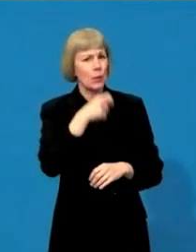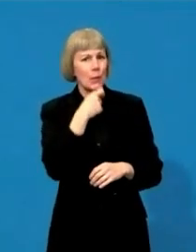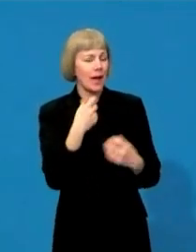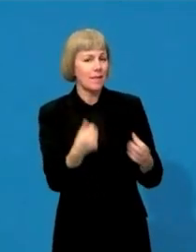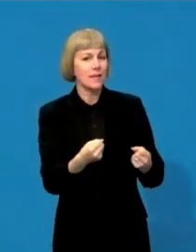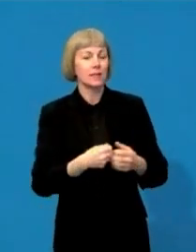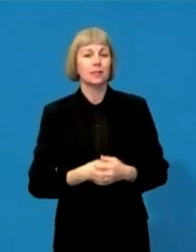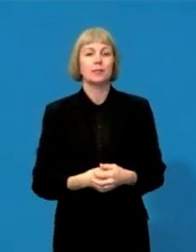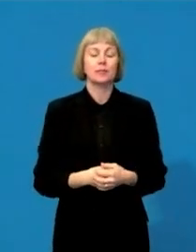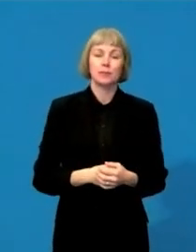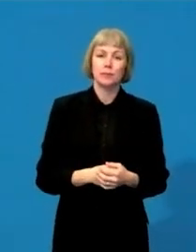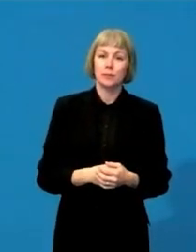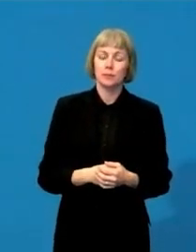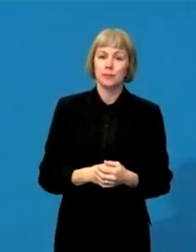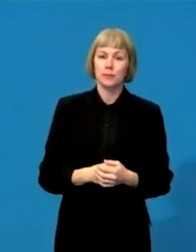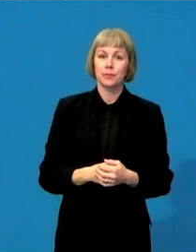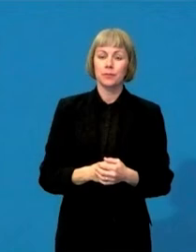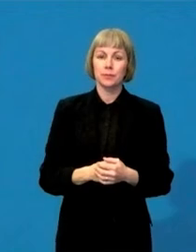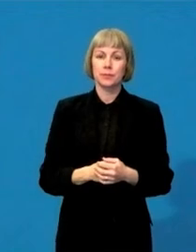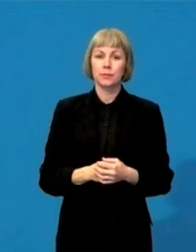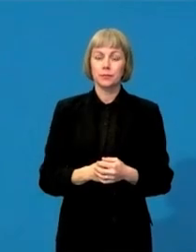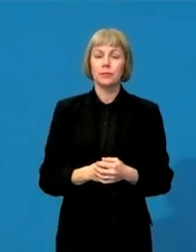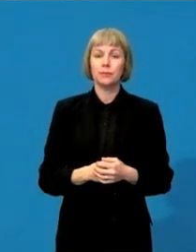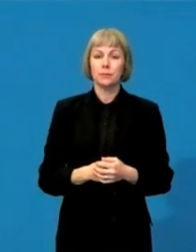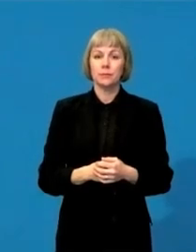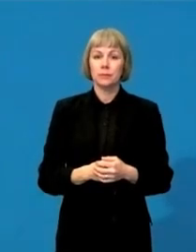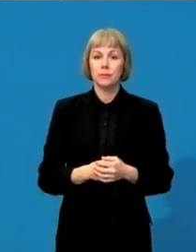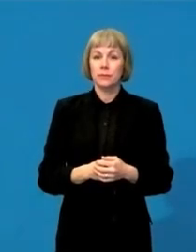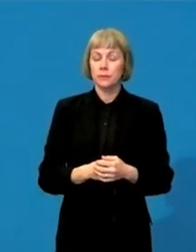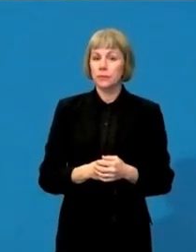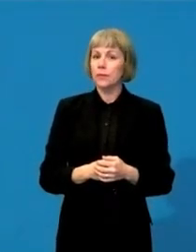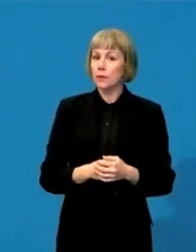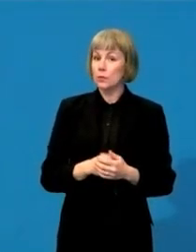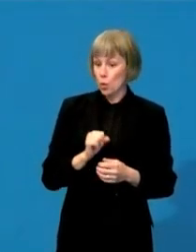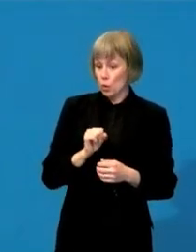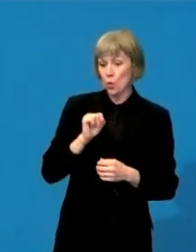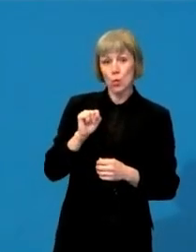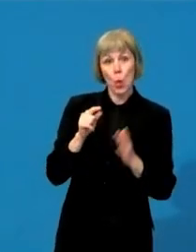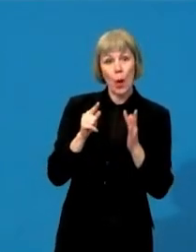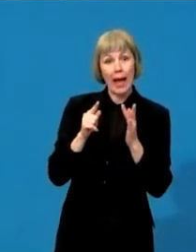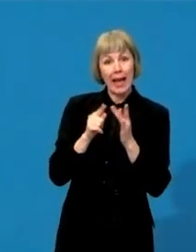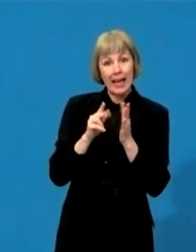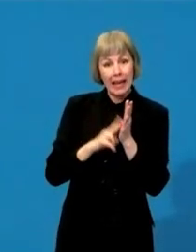And just looking at those invoices that you said you've been approving,